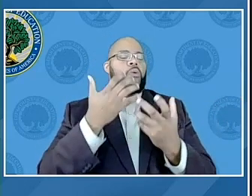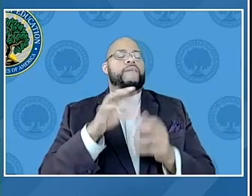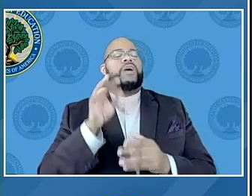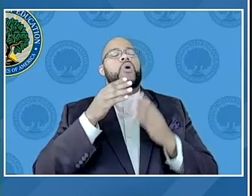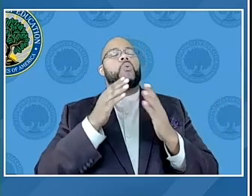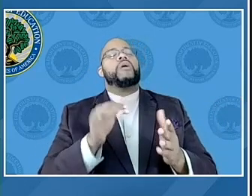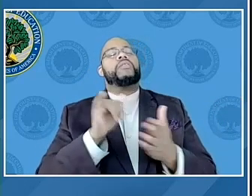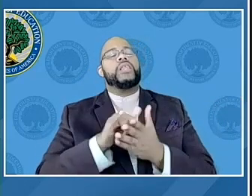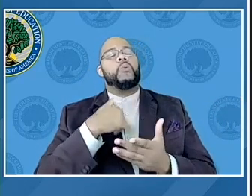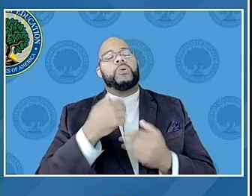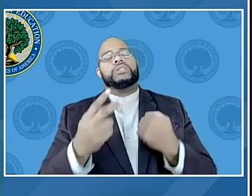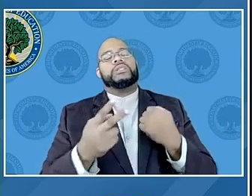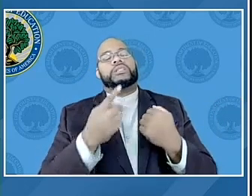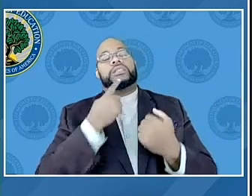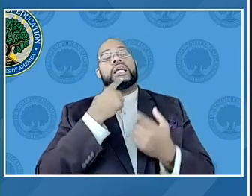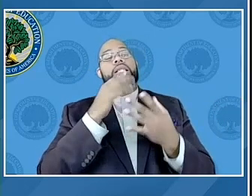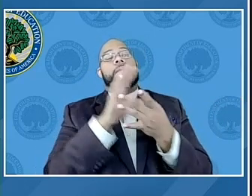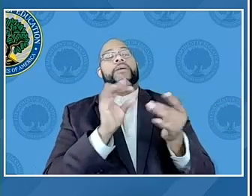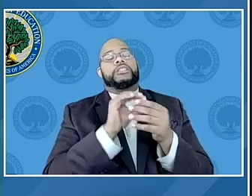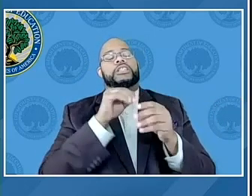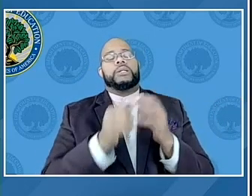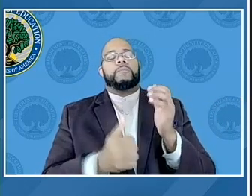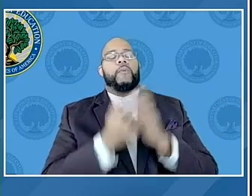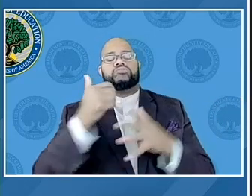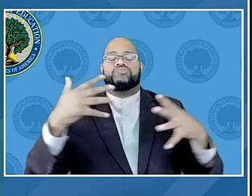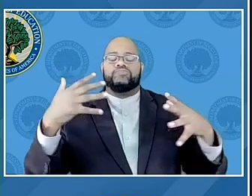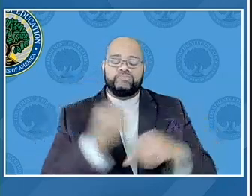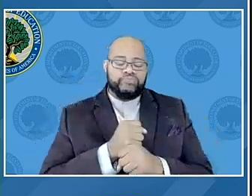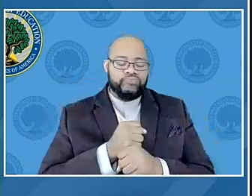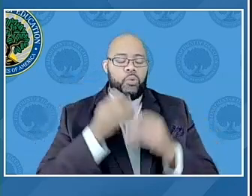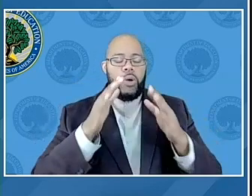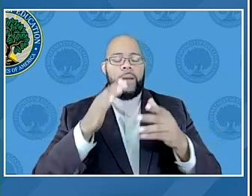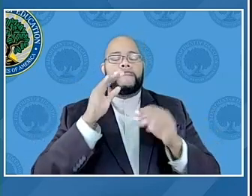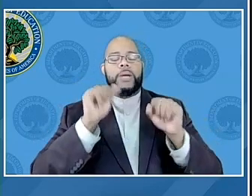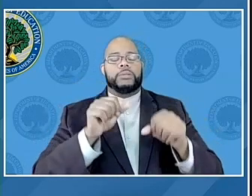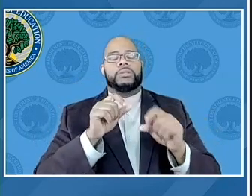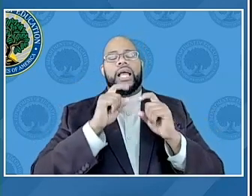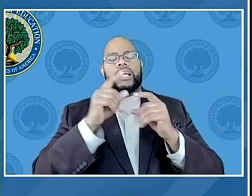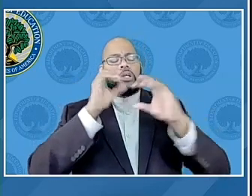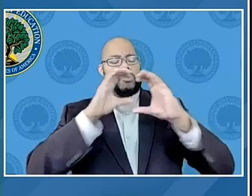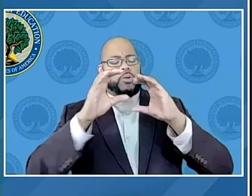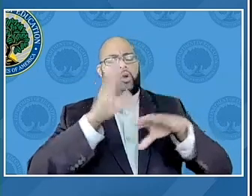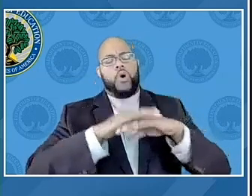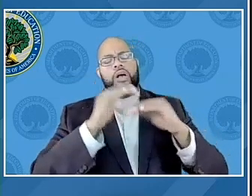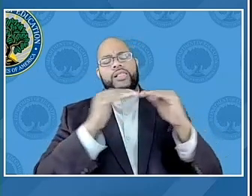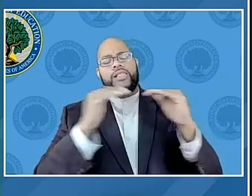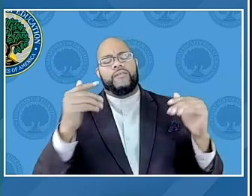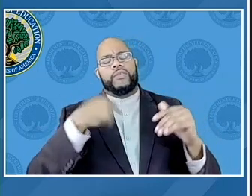the message in the most succinct way possible, and communicate on the level that we are reaching borrowers.